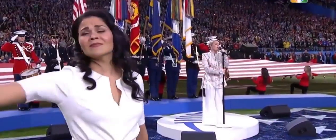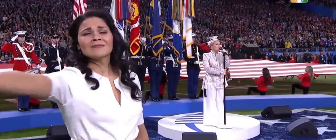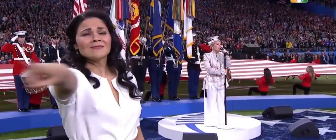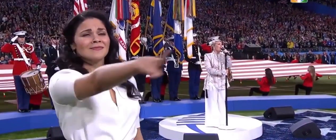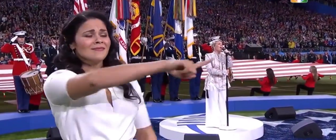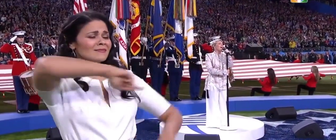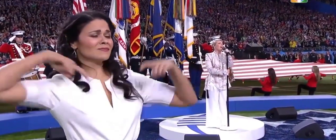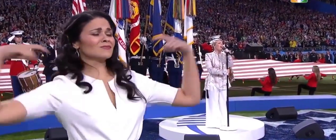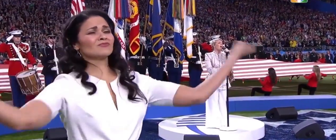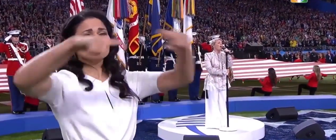Super Bowl LII National Anthem in ASL